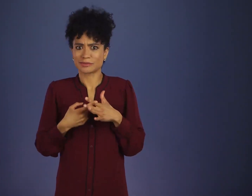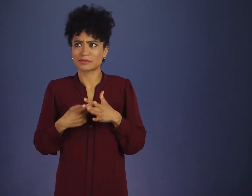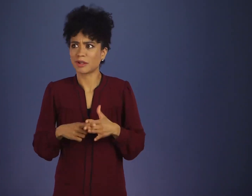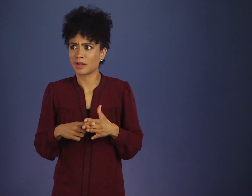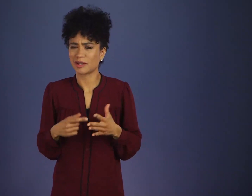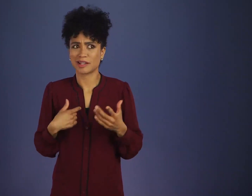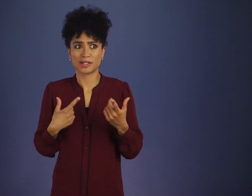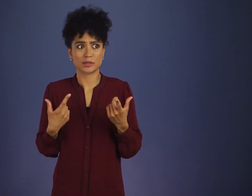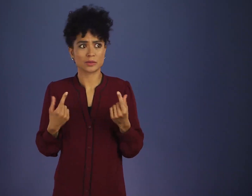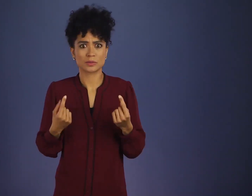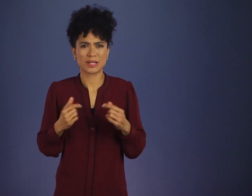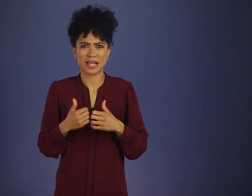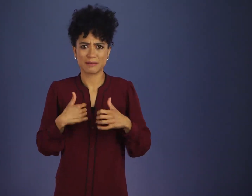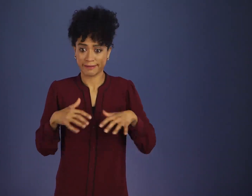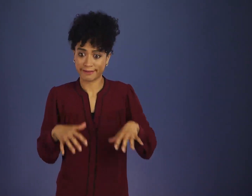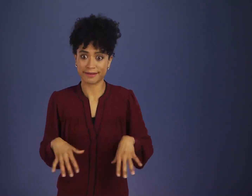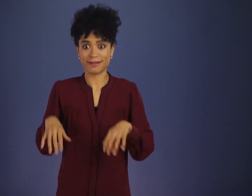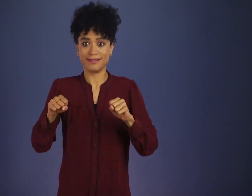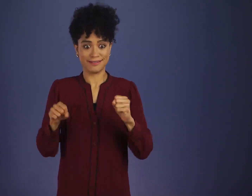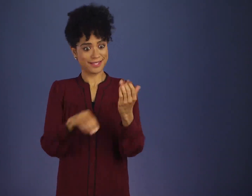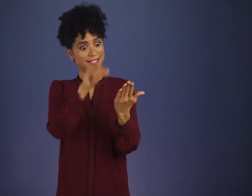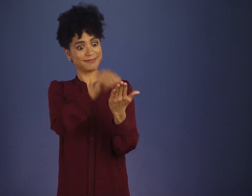How do I take inventory of myself?”